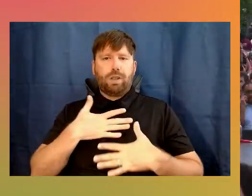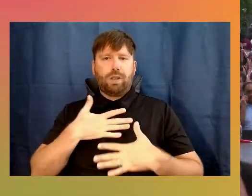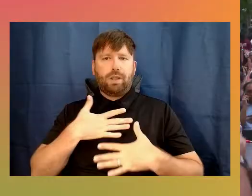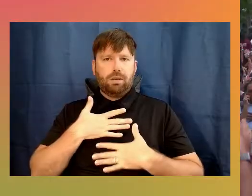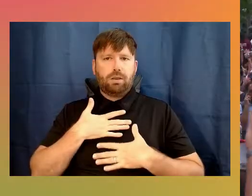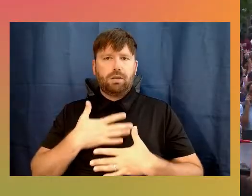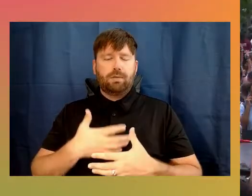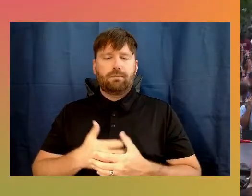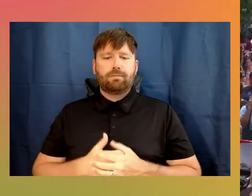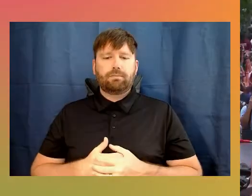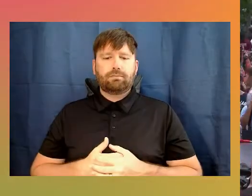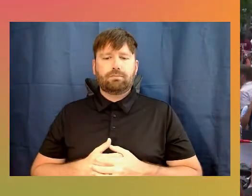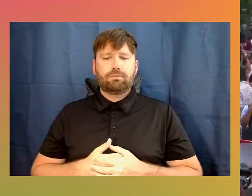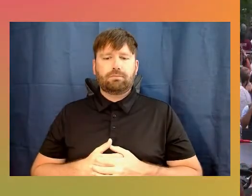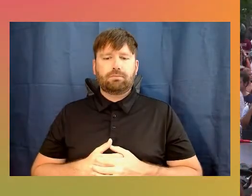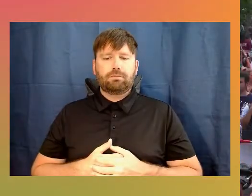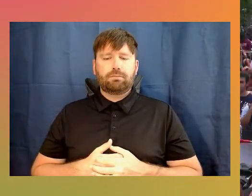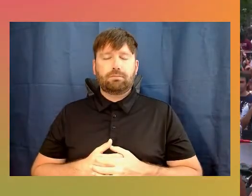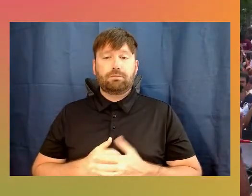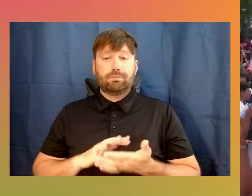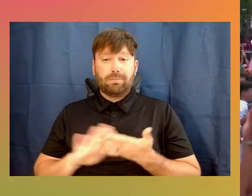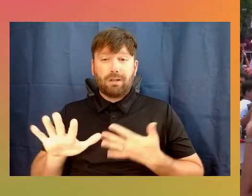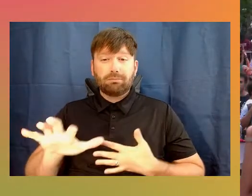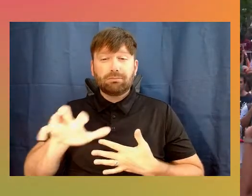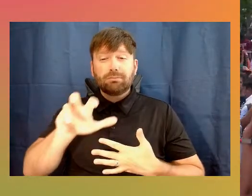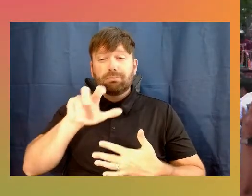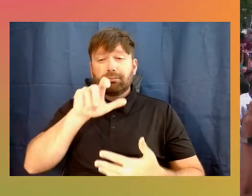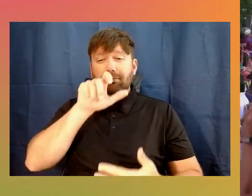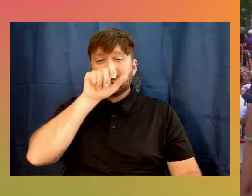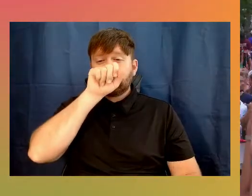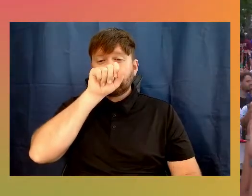TRIANGLE POSE.